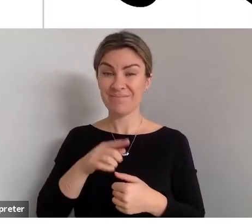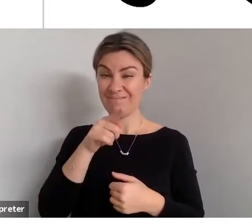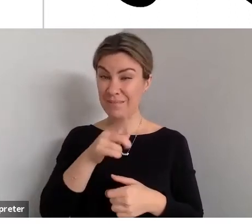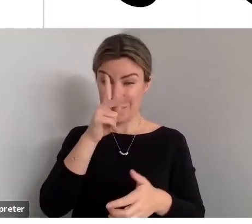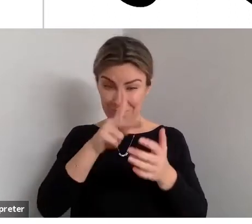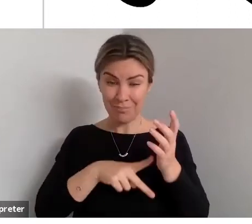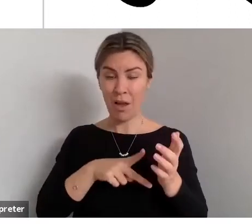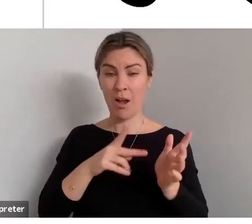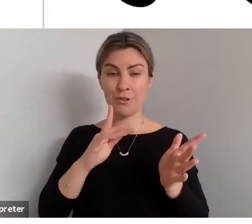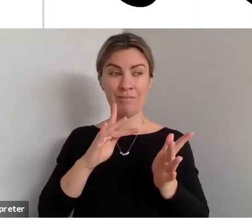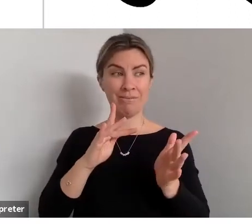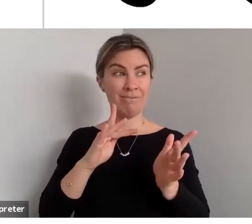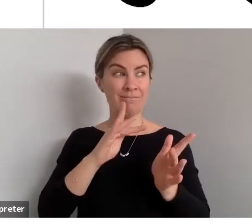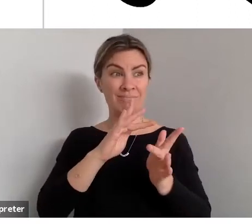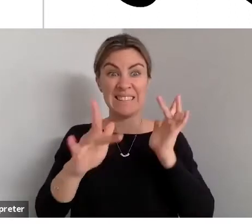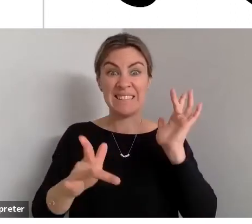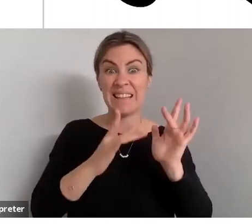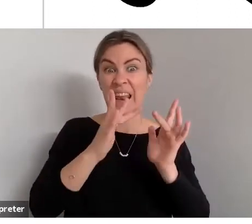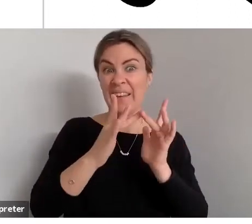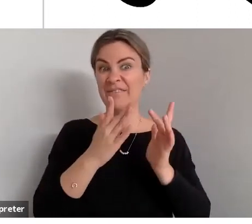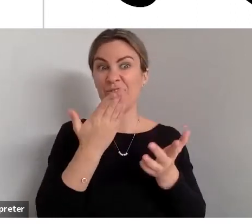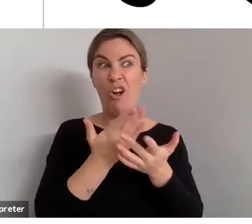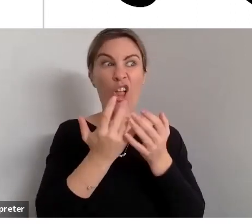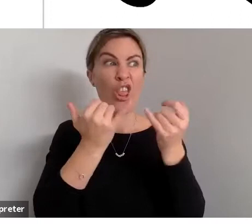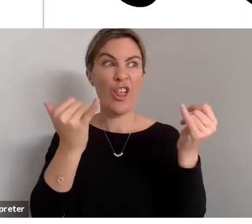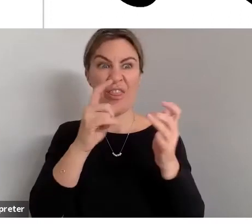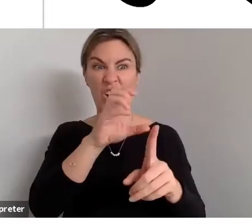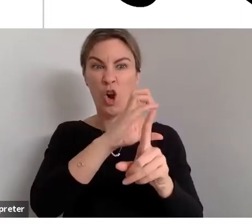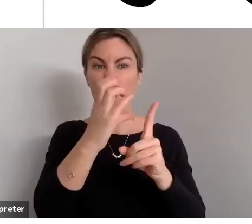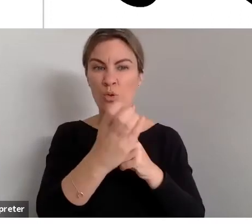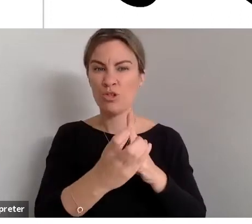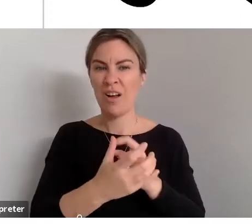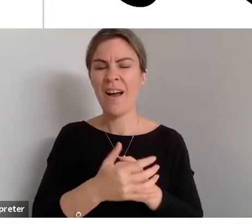They are also important for tone, which are difficult to comply hand,